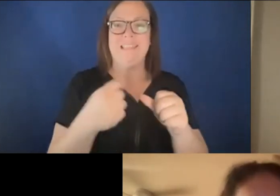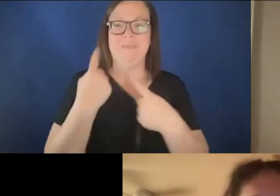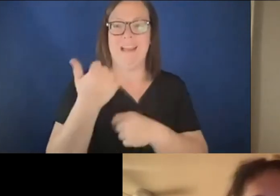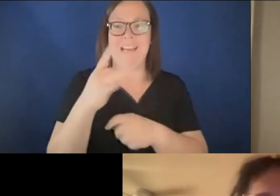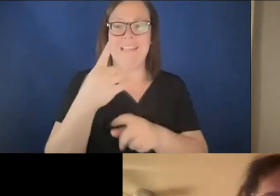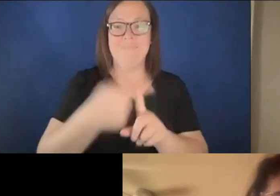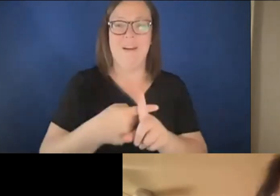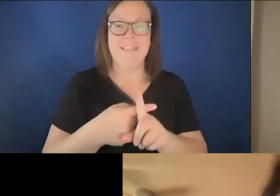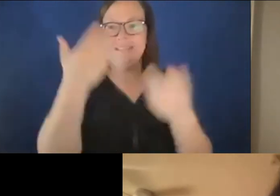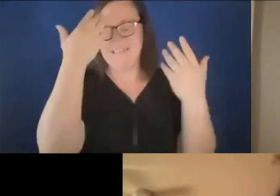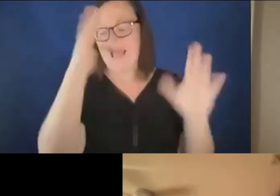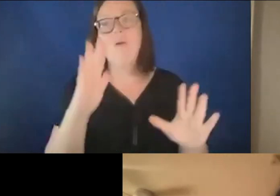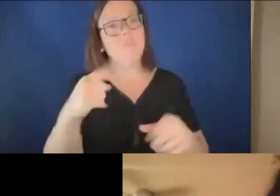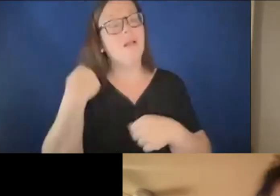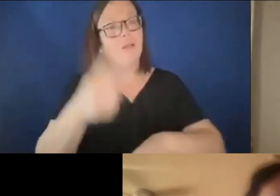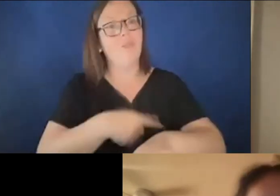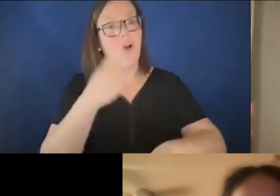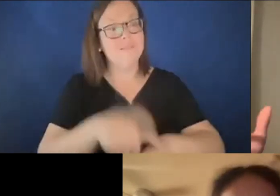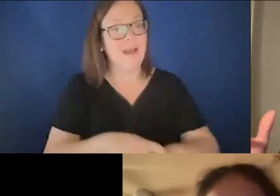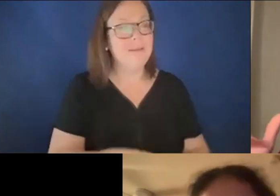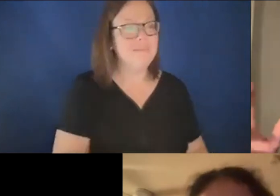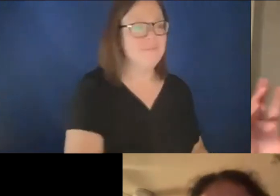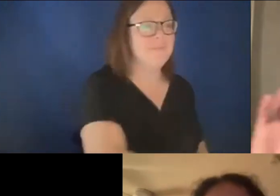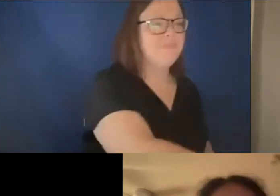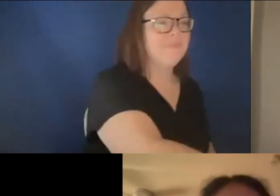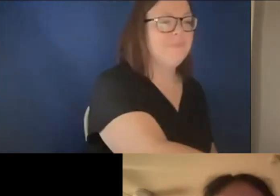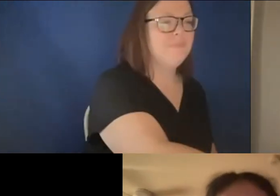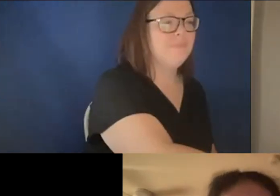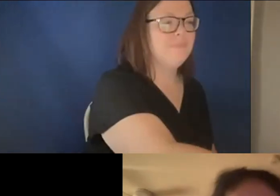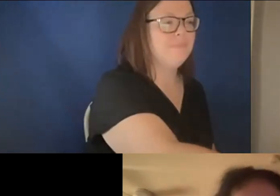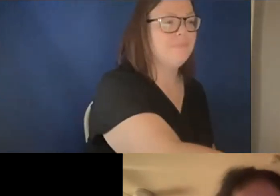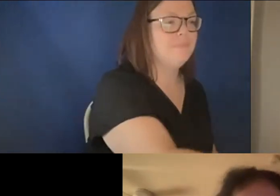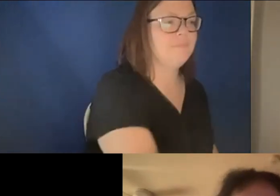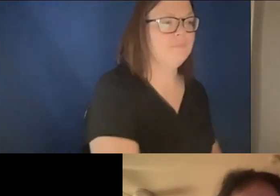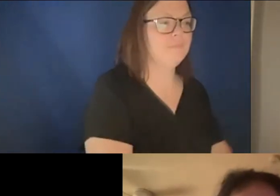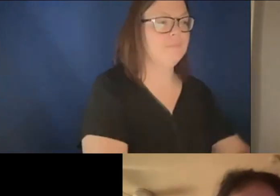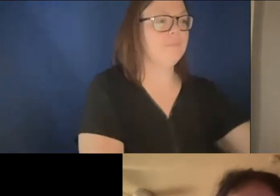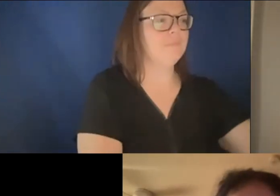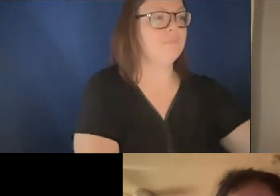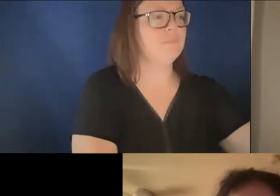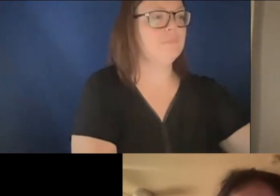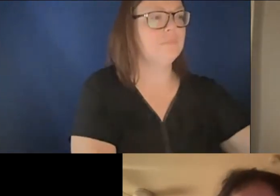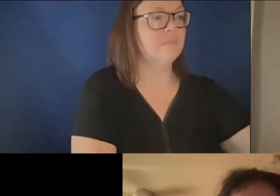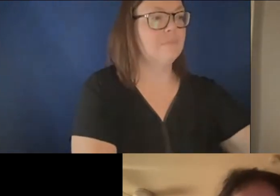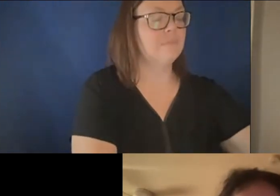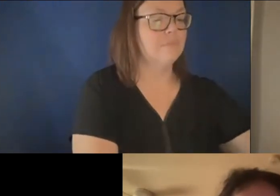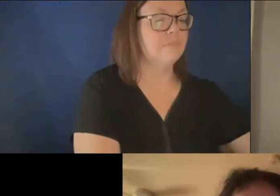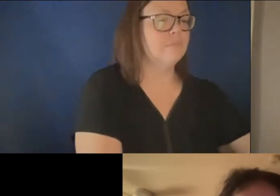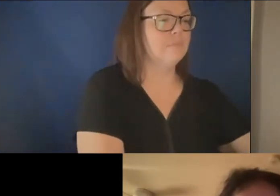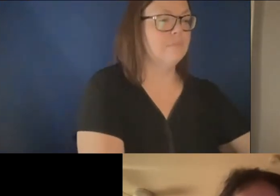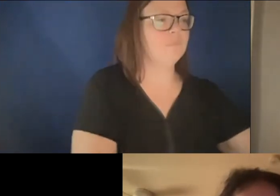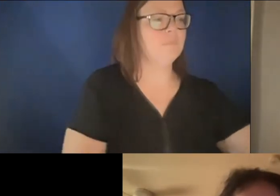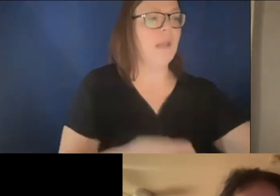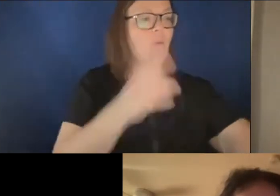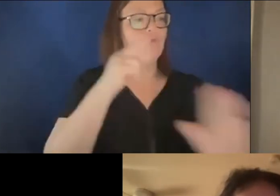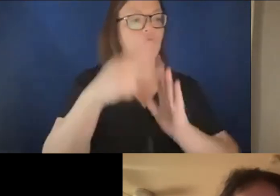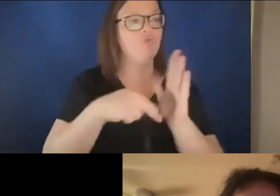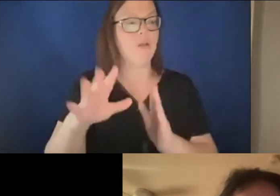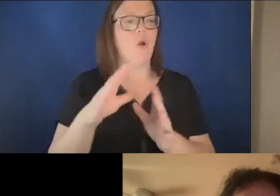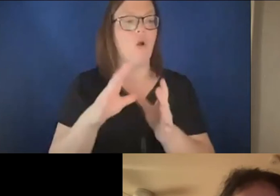I don't know, it's been a long ass time. So I'll just read her bio real quick and turn